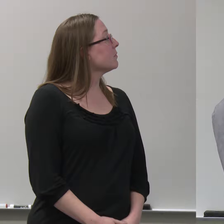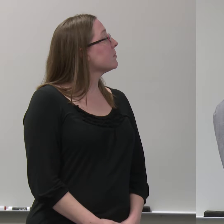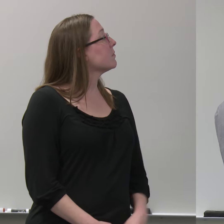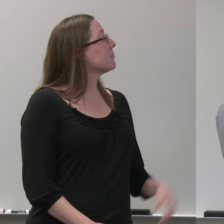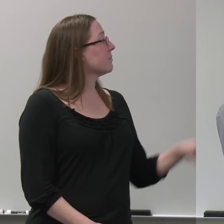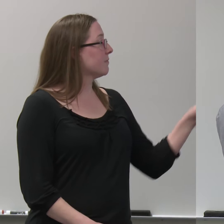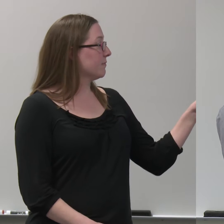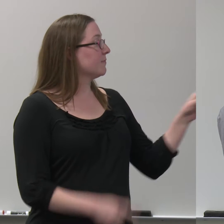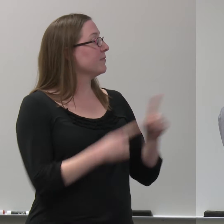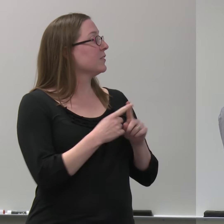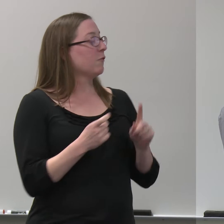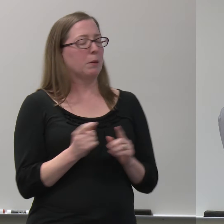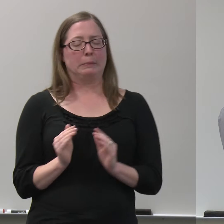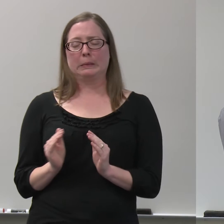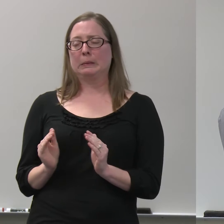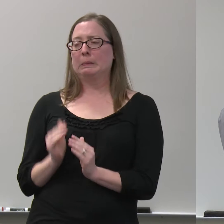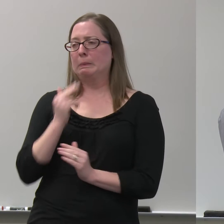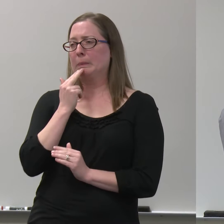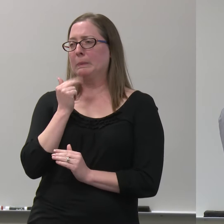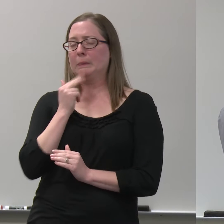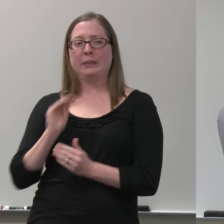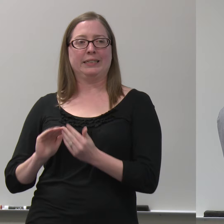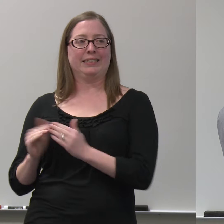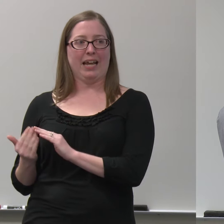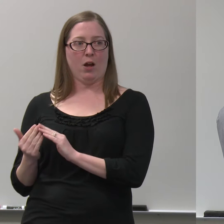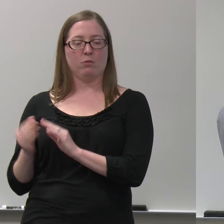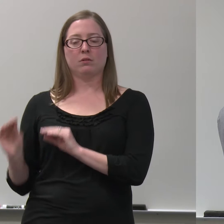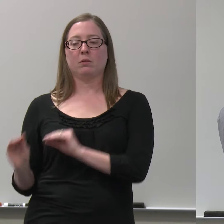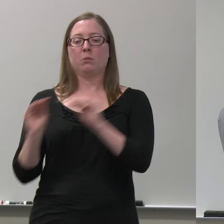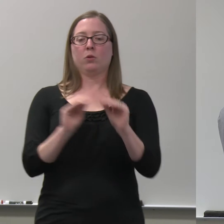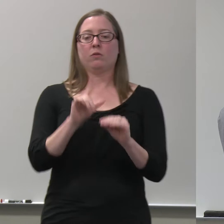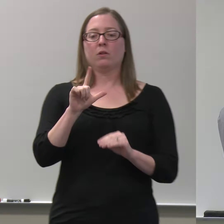So I went from this little, tiny town to Lawrence, Kansas,